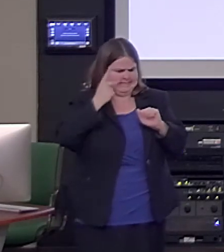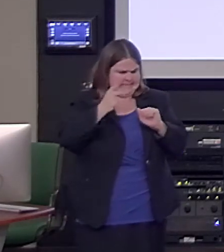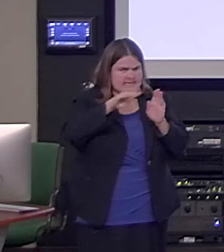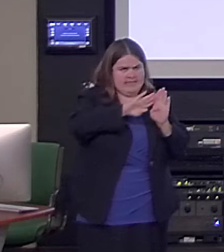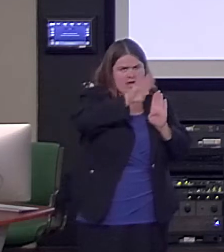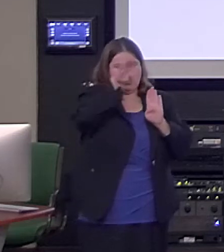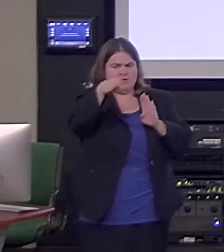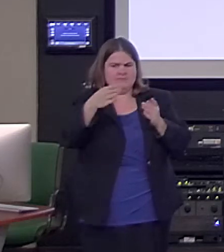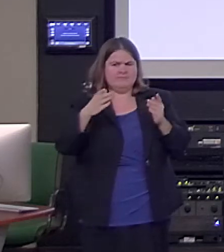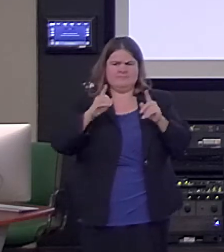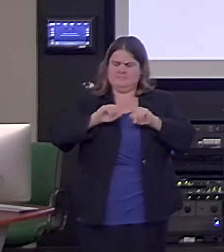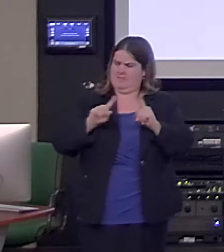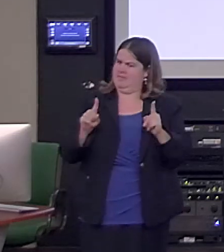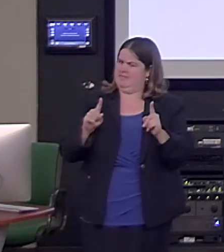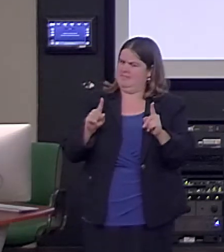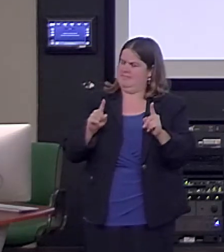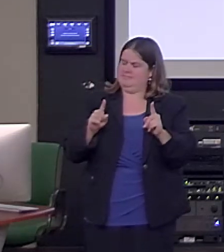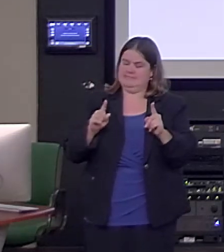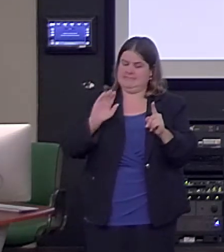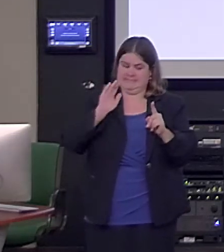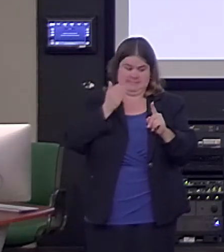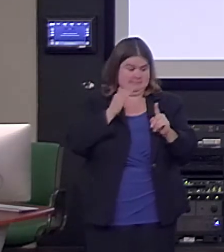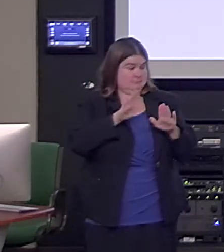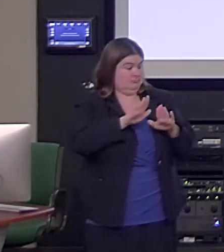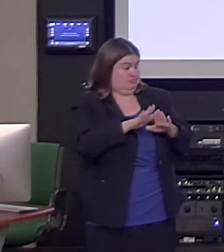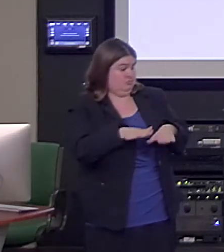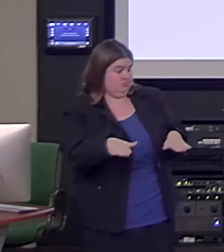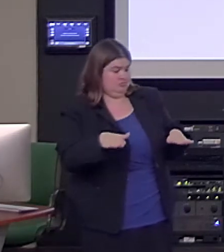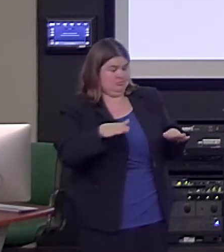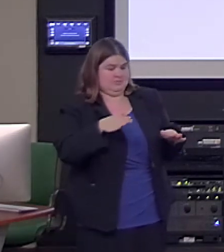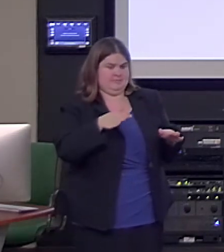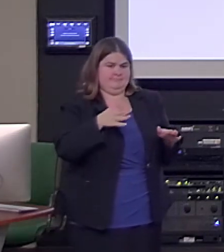Yet children who had this early adverse experiences seem